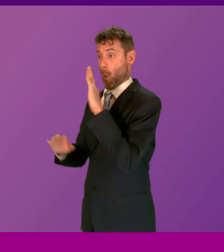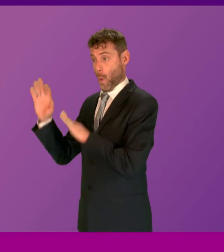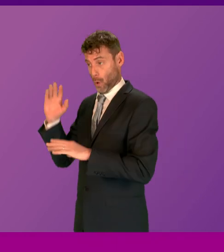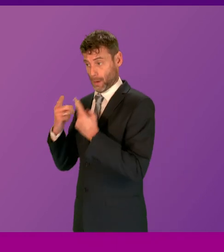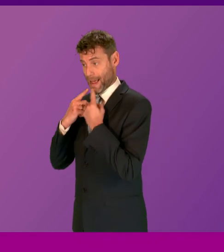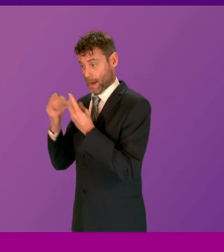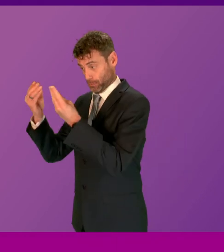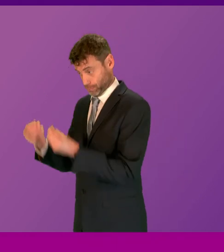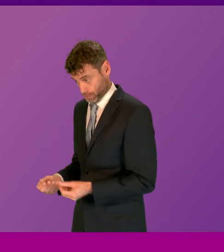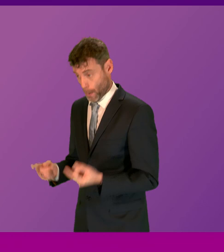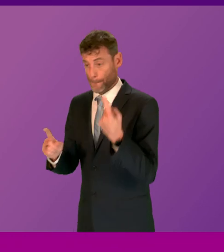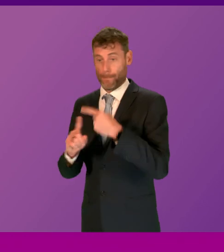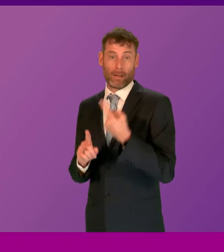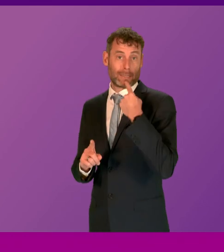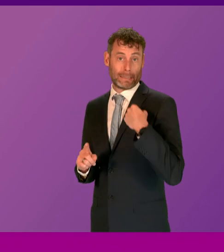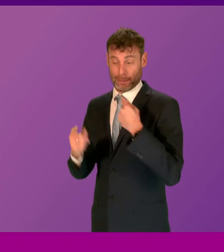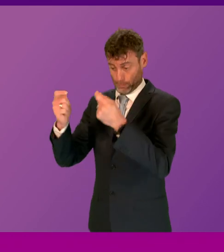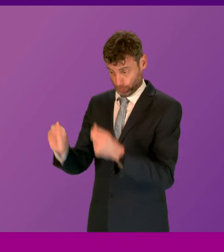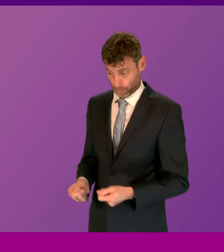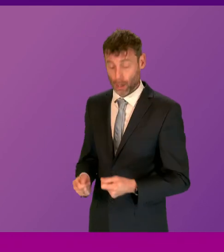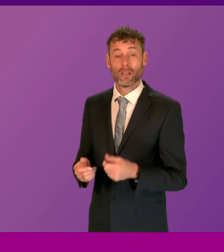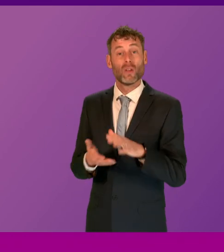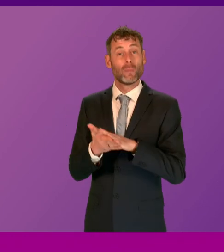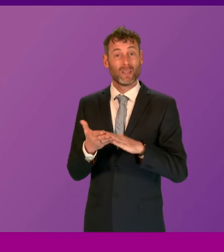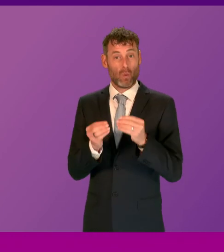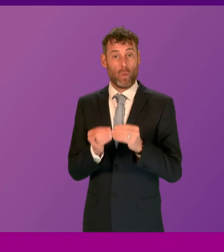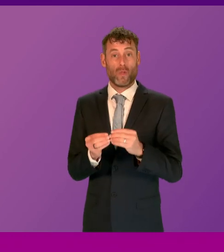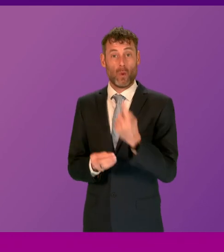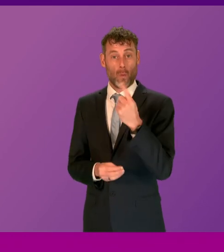loss of up to £1.6 billion in potential consequentials for Scotland.